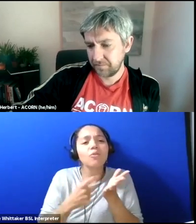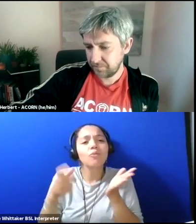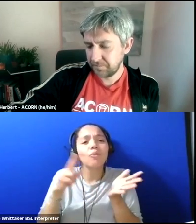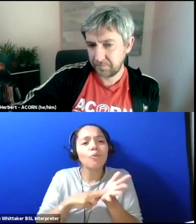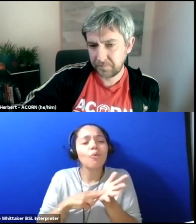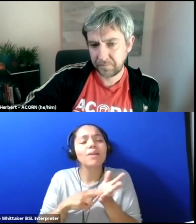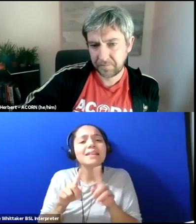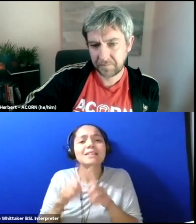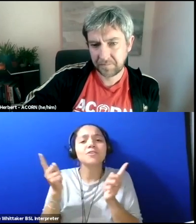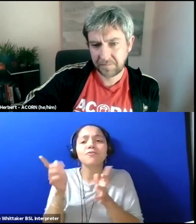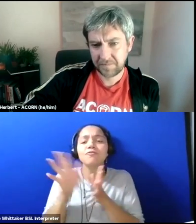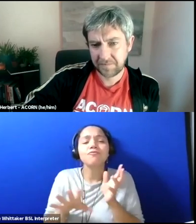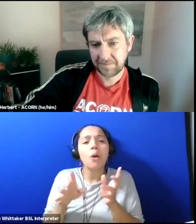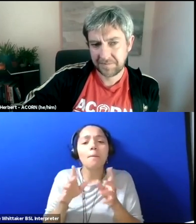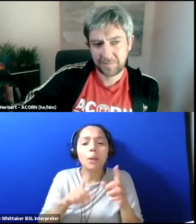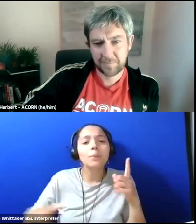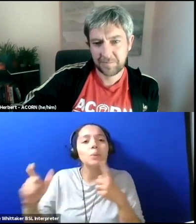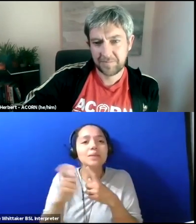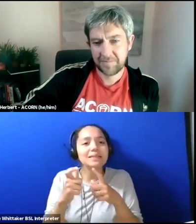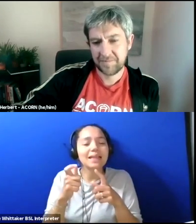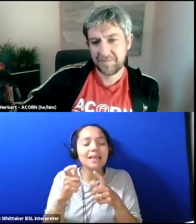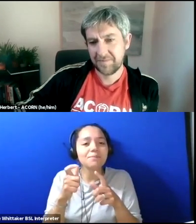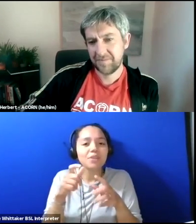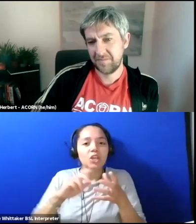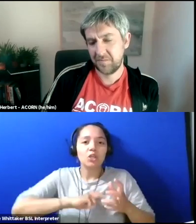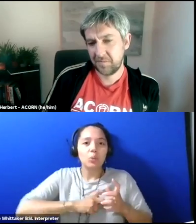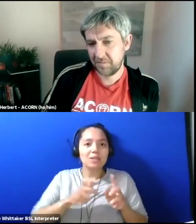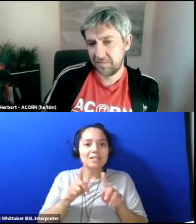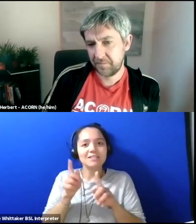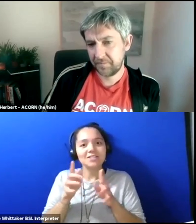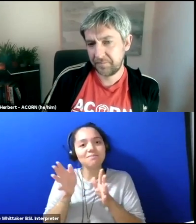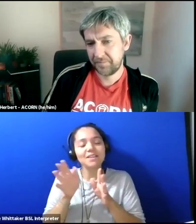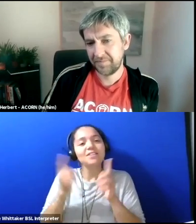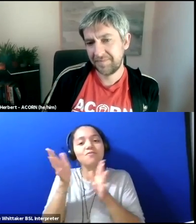different from a Trade Union. So from ACORN's perspective and your perspective what is